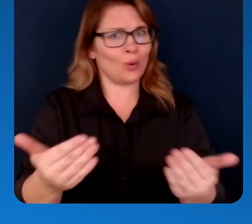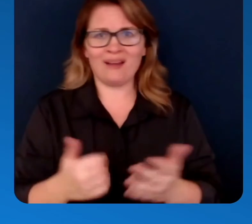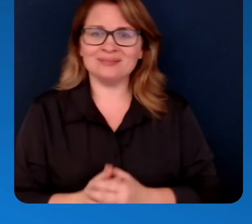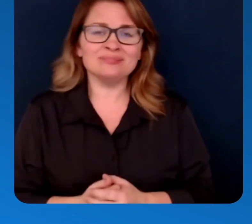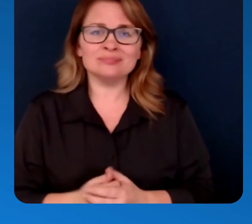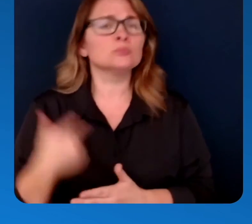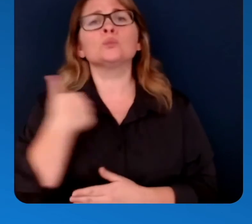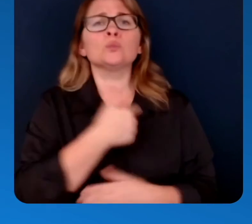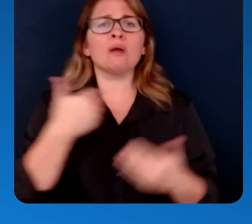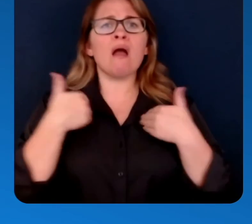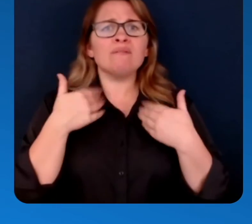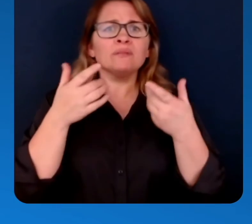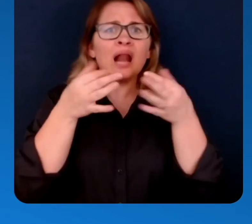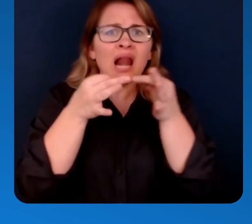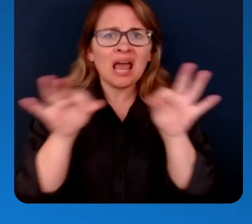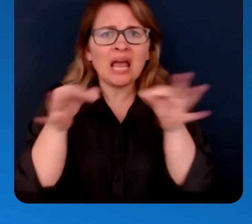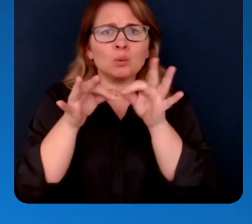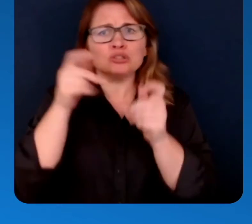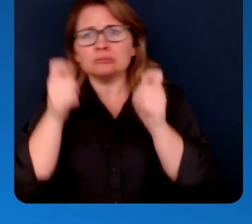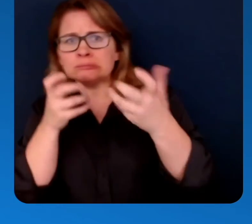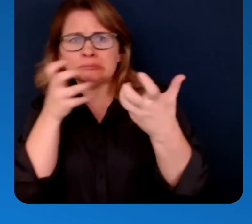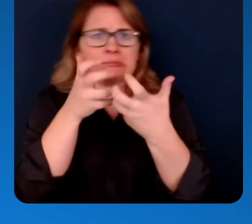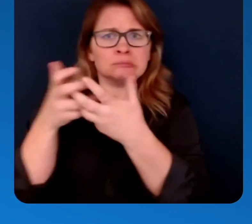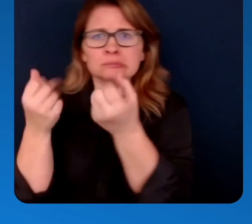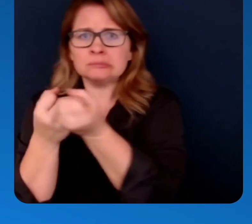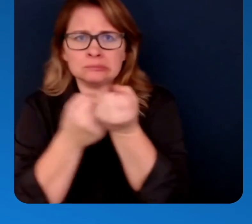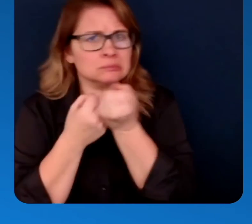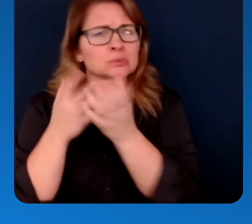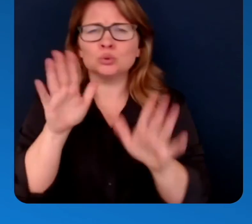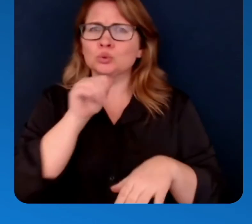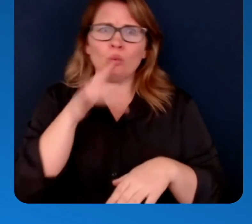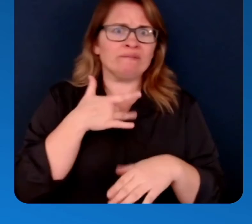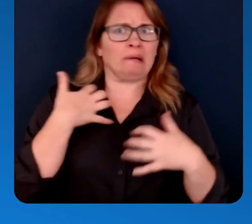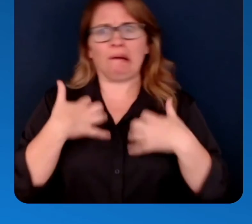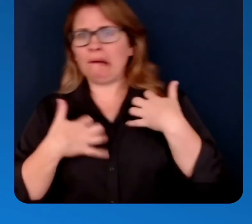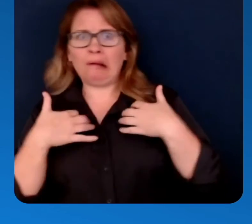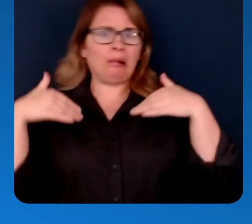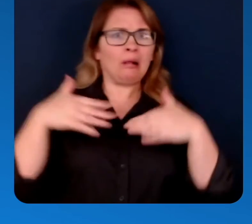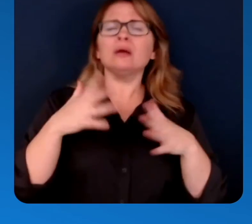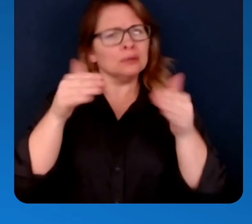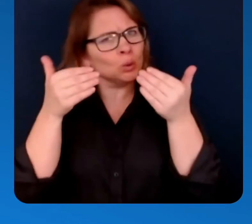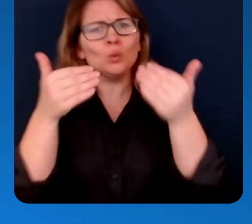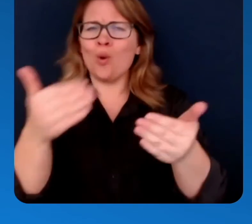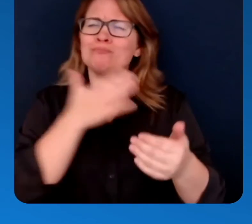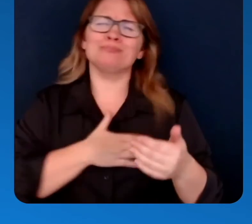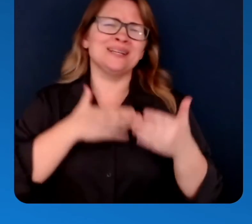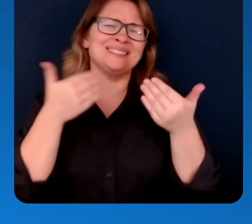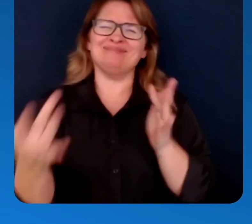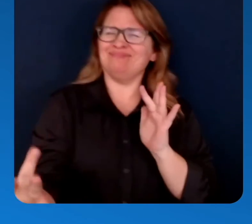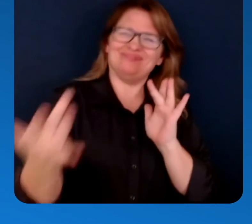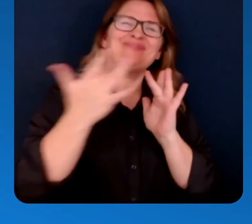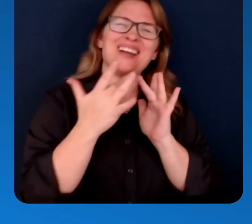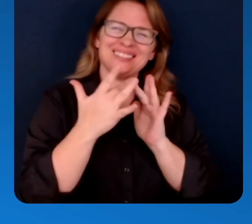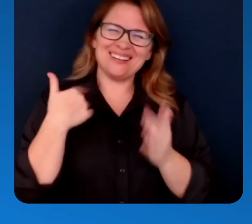We are so excited and pleased to be partnering with Think Self to bring this series of videos